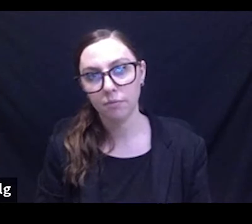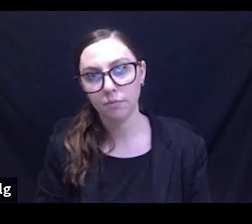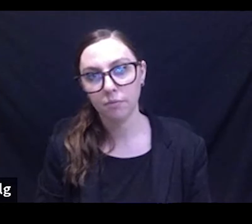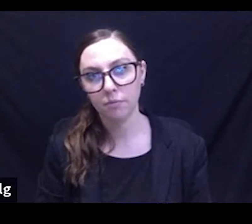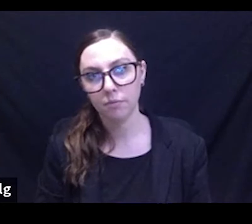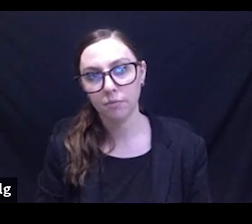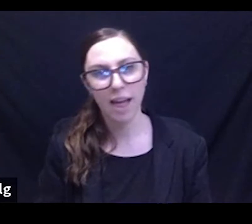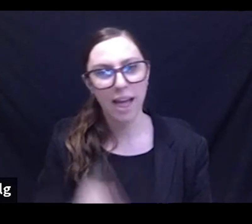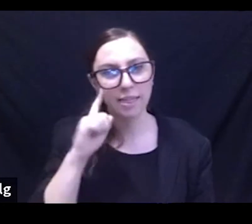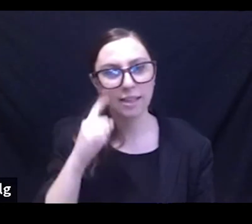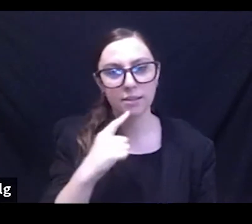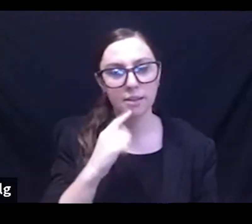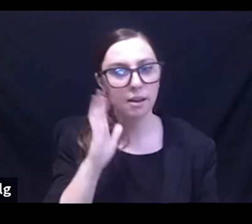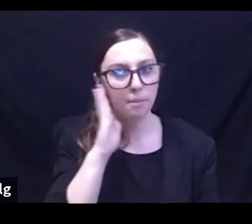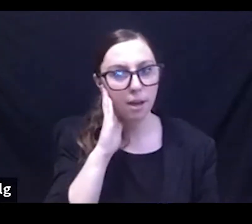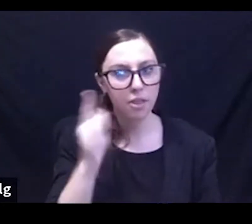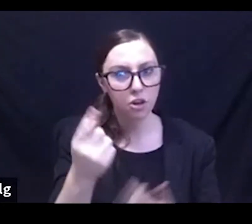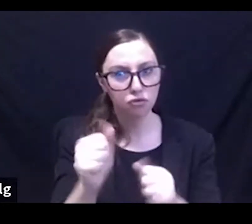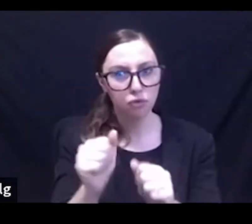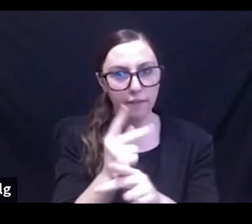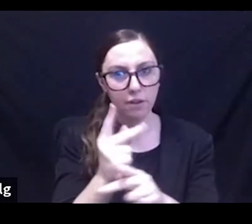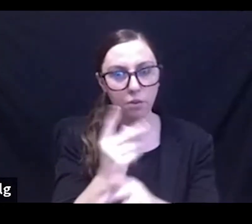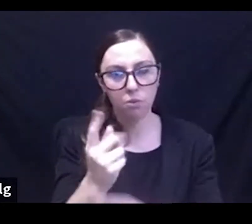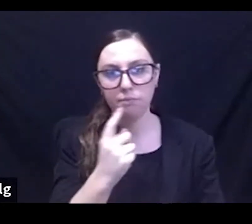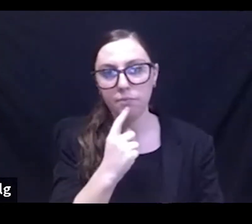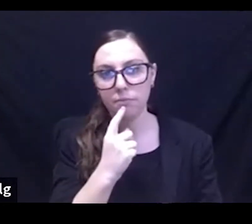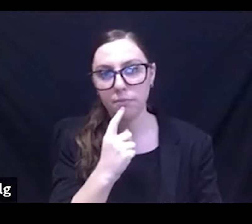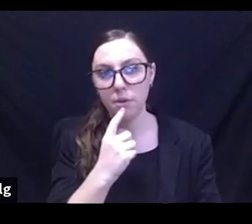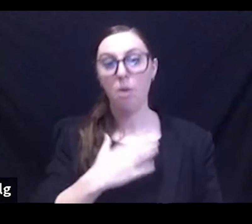Emma: I think he's saying "bed." Oh, "my bed."